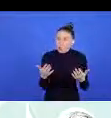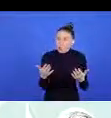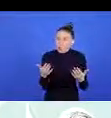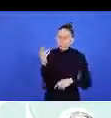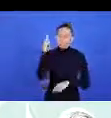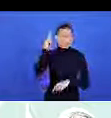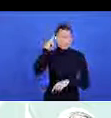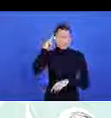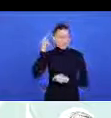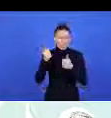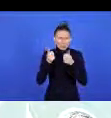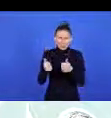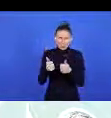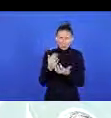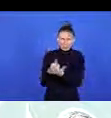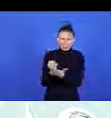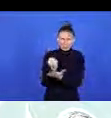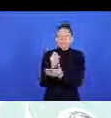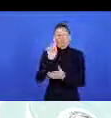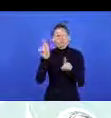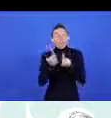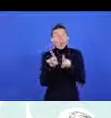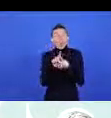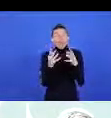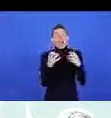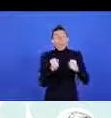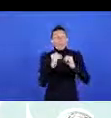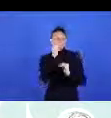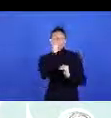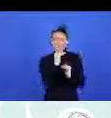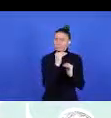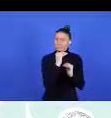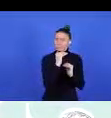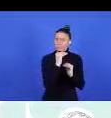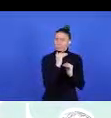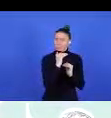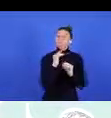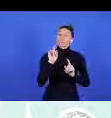how to use cochlear implants with its